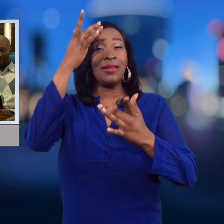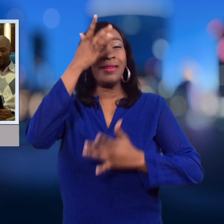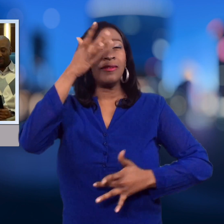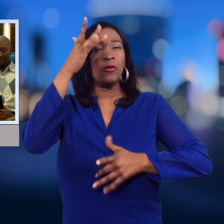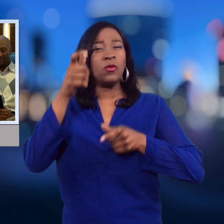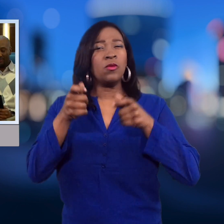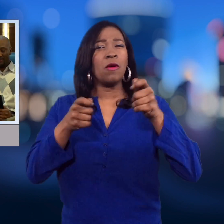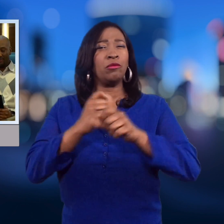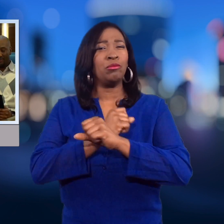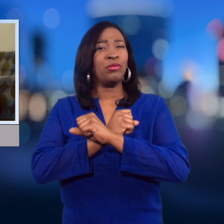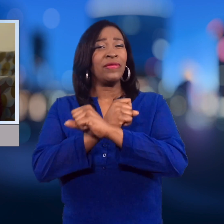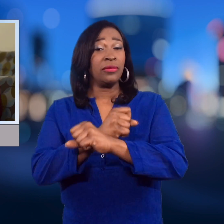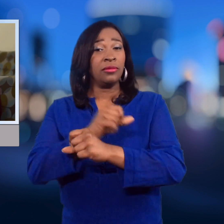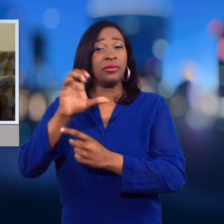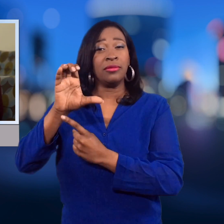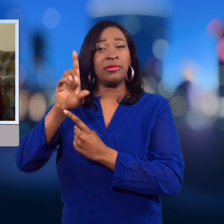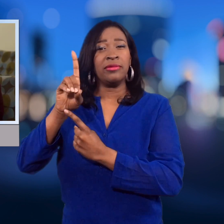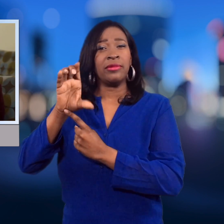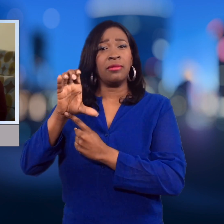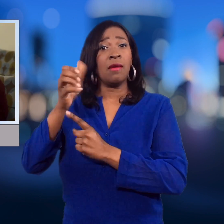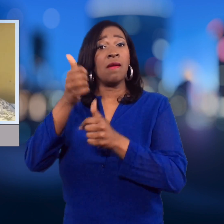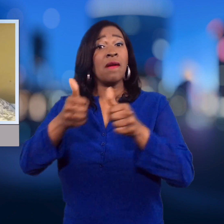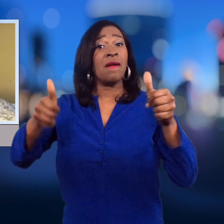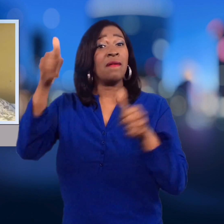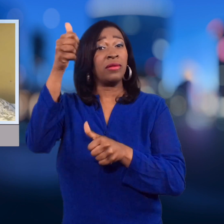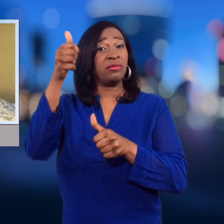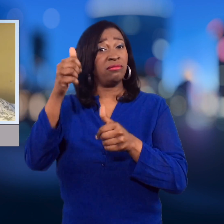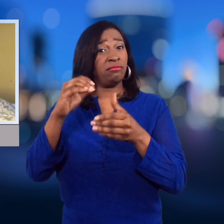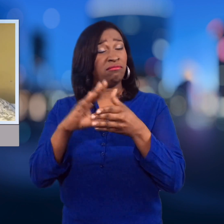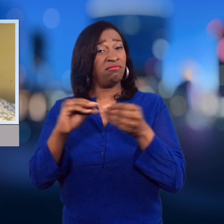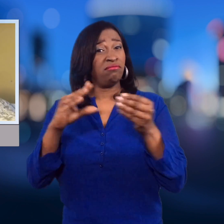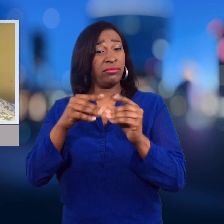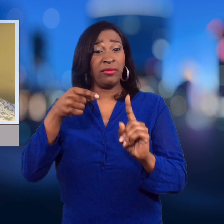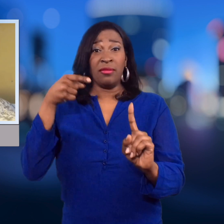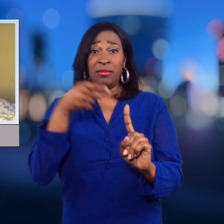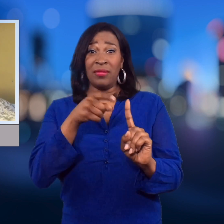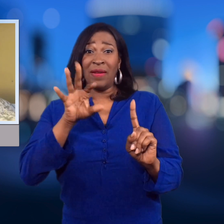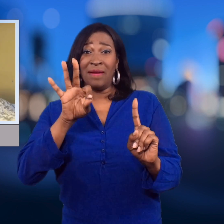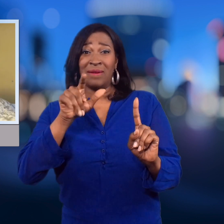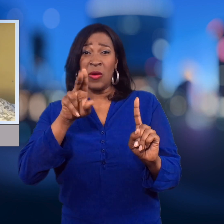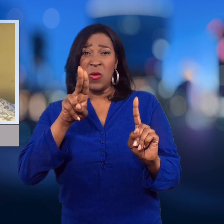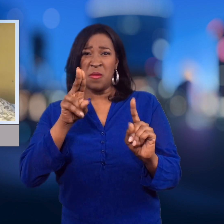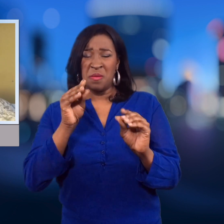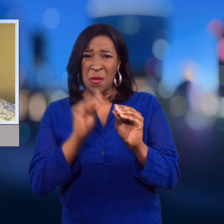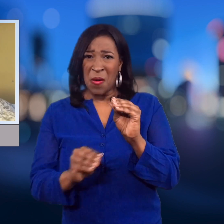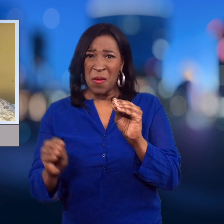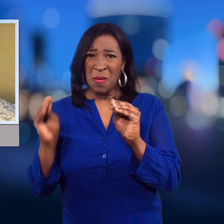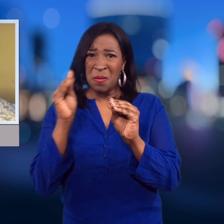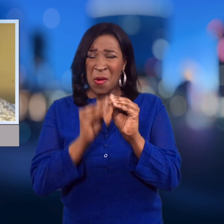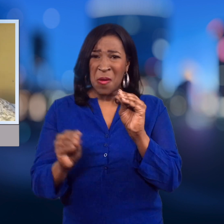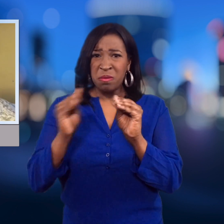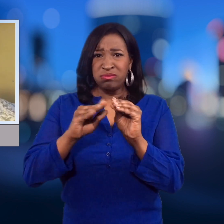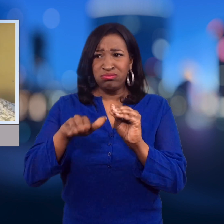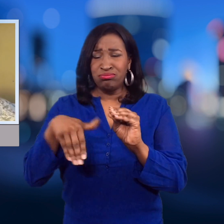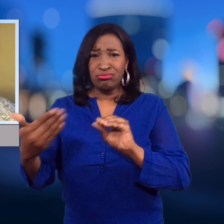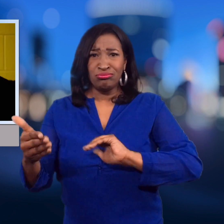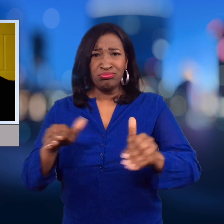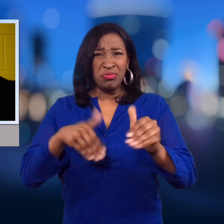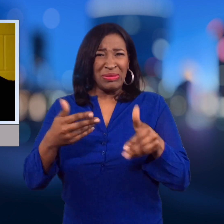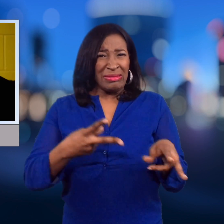Officials with the Centers for Disease Control and Prevention (CDC) say flu hospitalizations